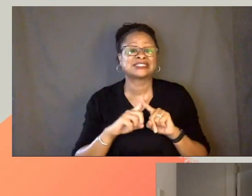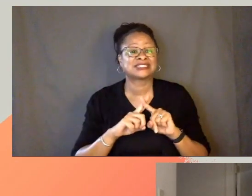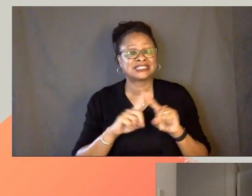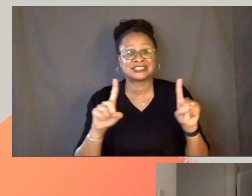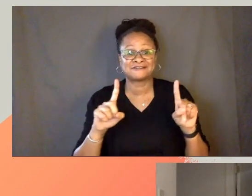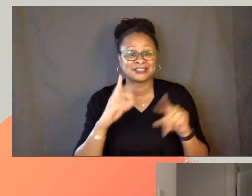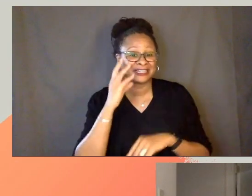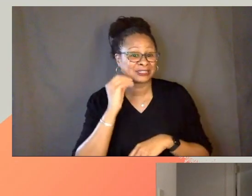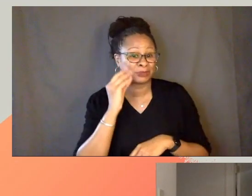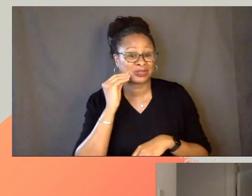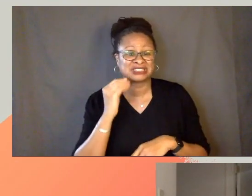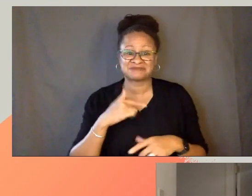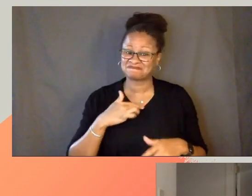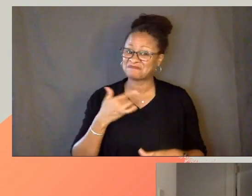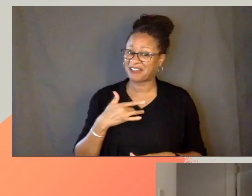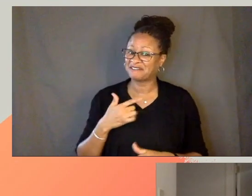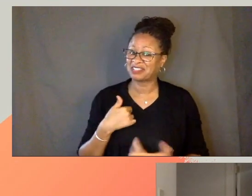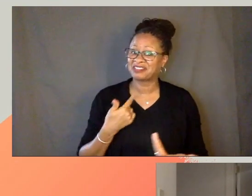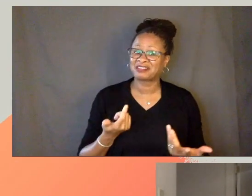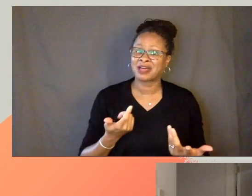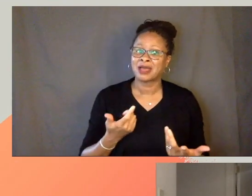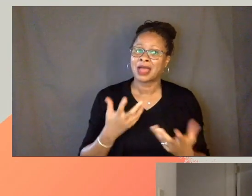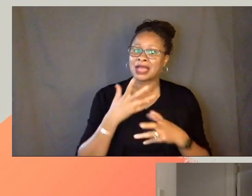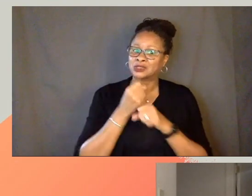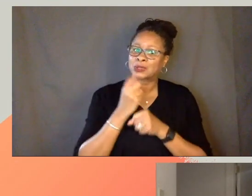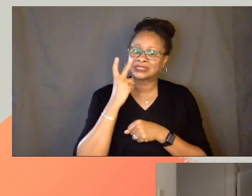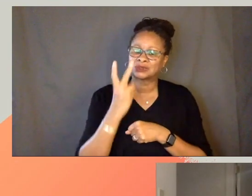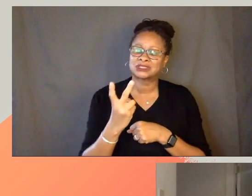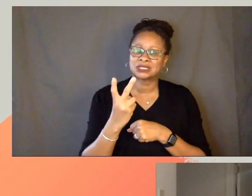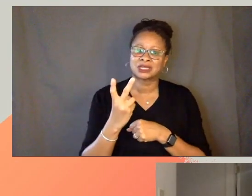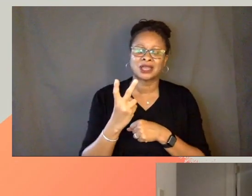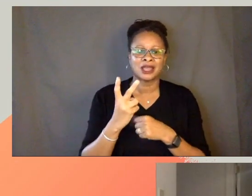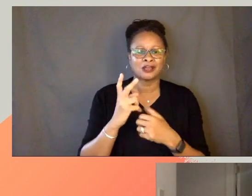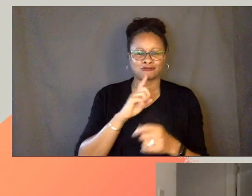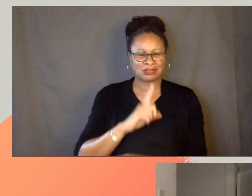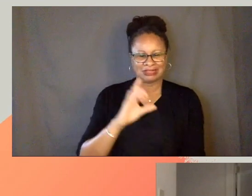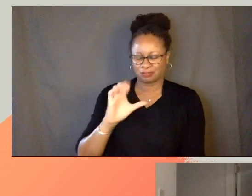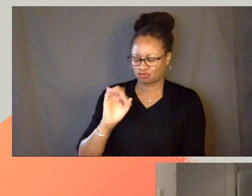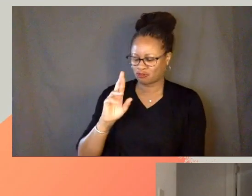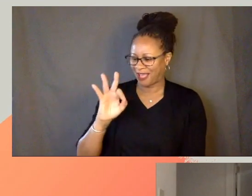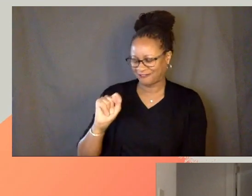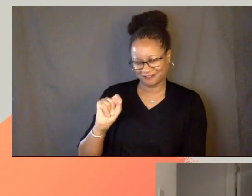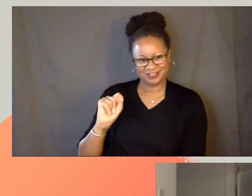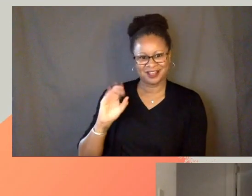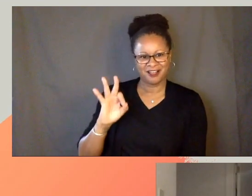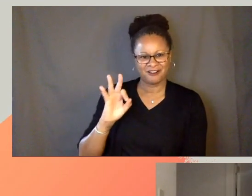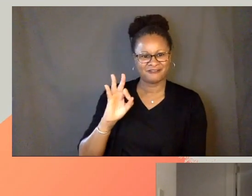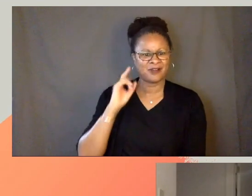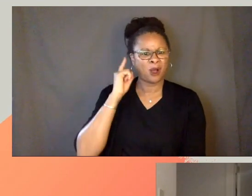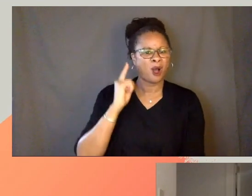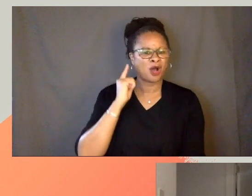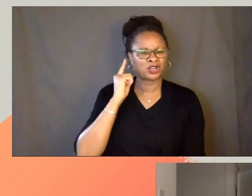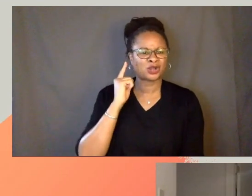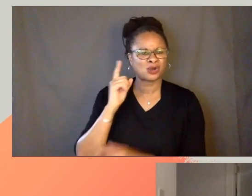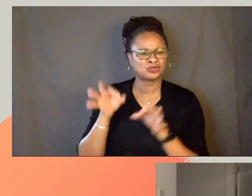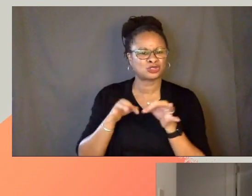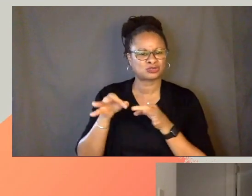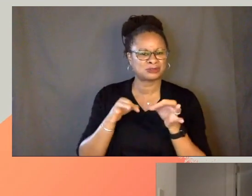And you get to see the craft of audio description, frankly. Yeah, let's see that.